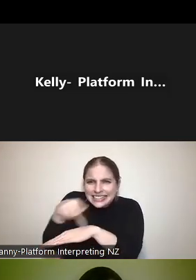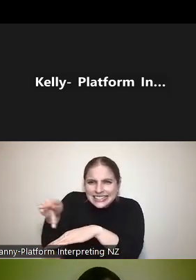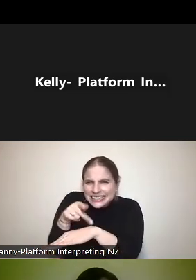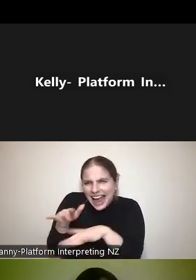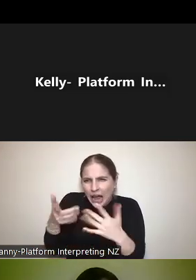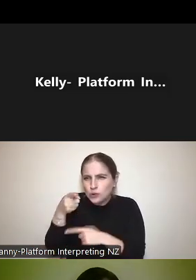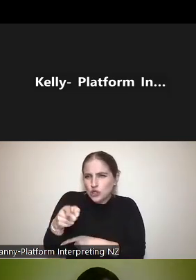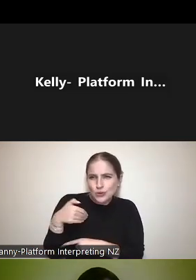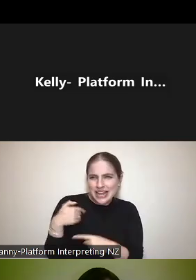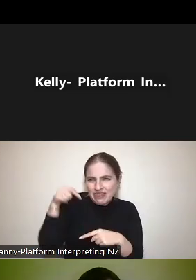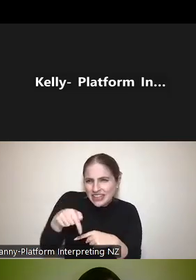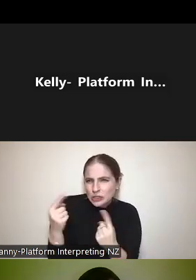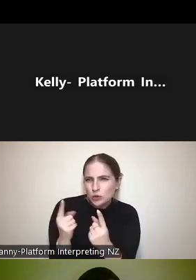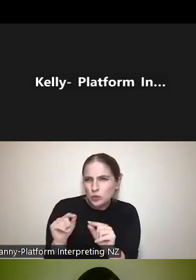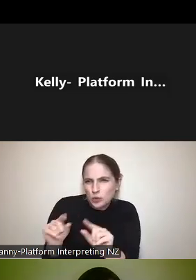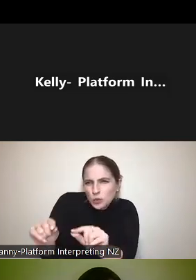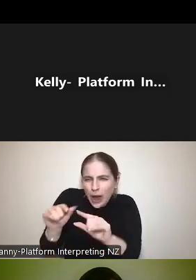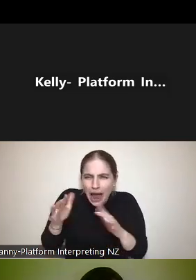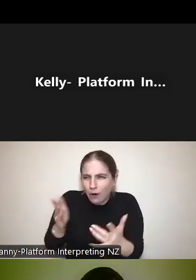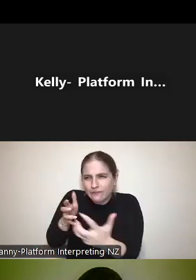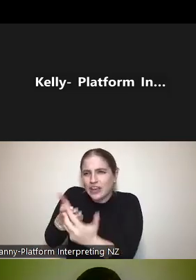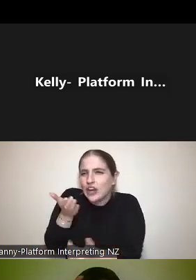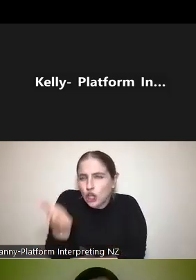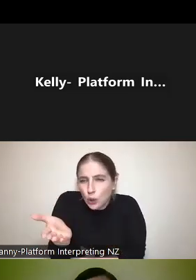That can get kind of taxing, especially for Deaf and disabled people,